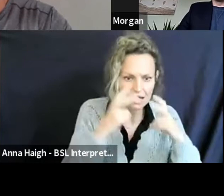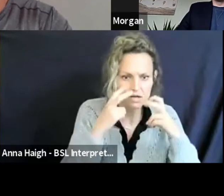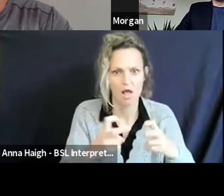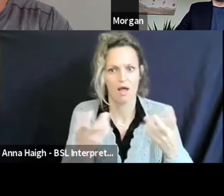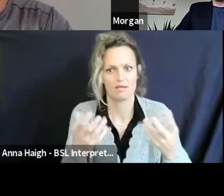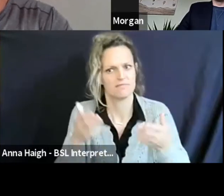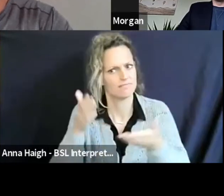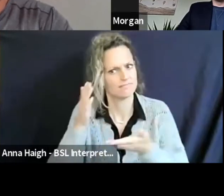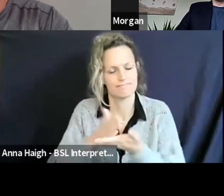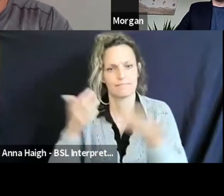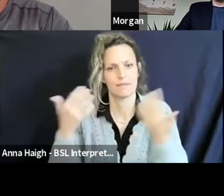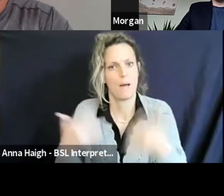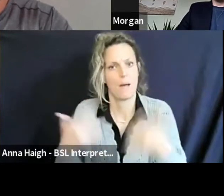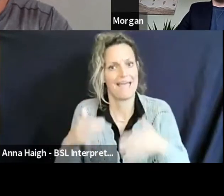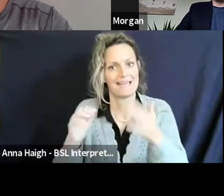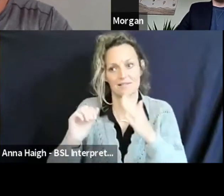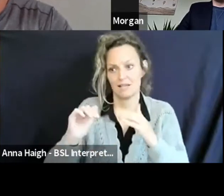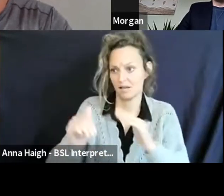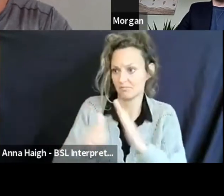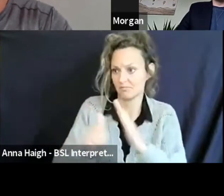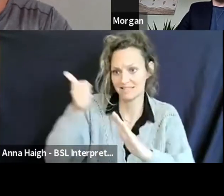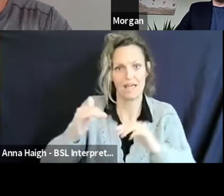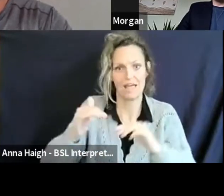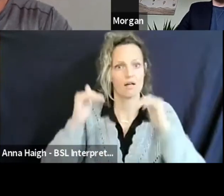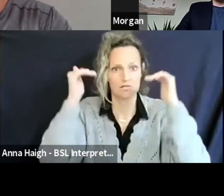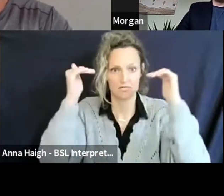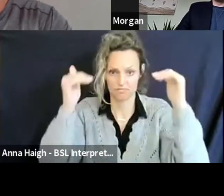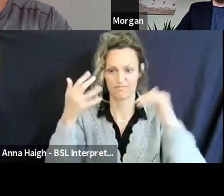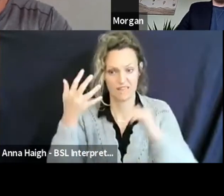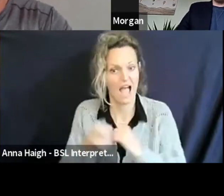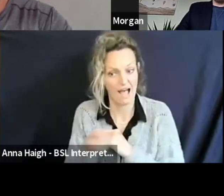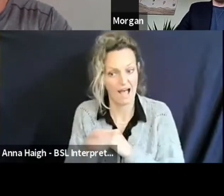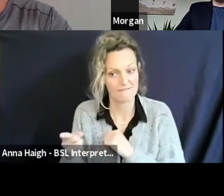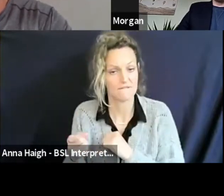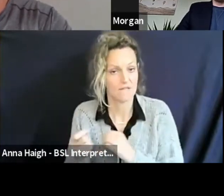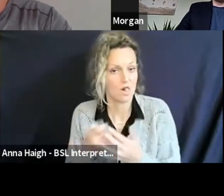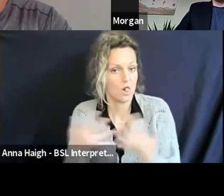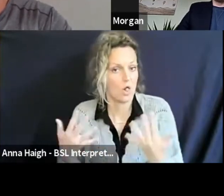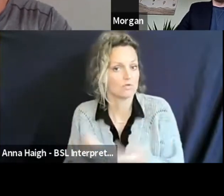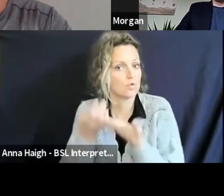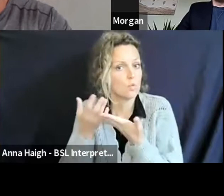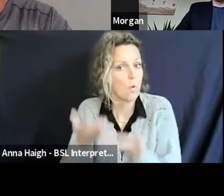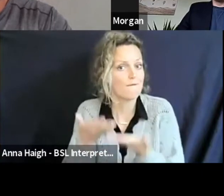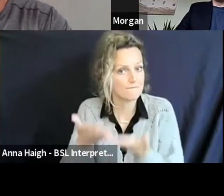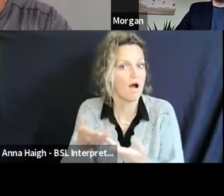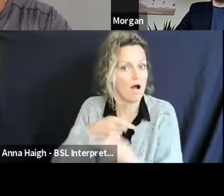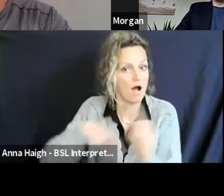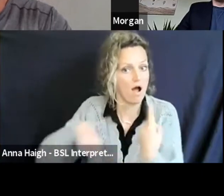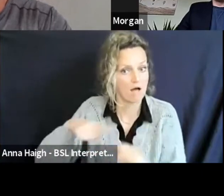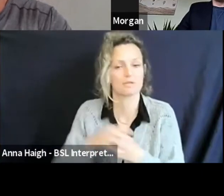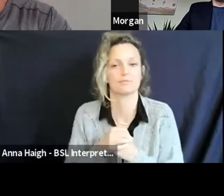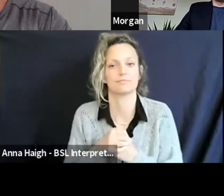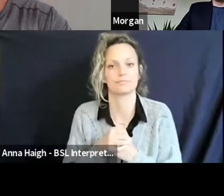So more analytical roles, so bringing in that talent is really important to us.